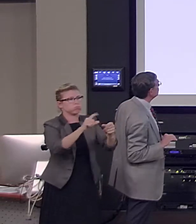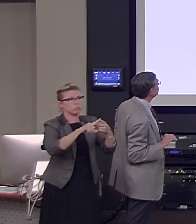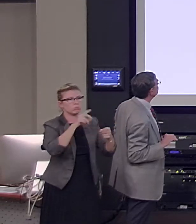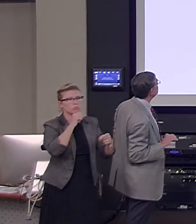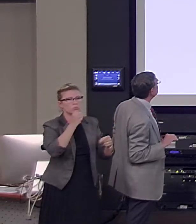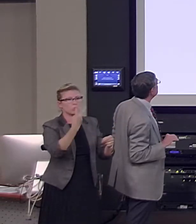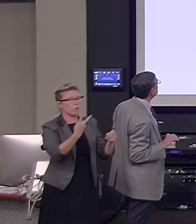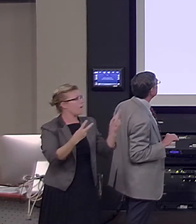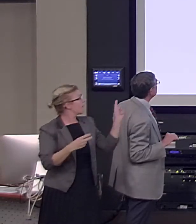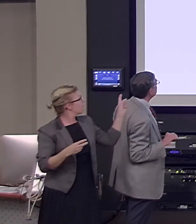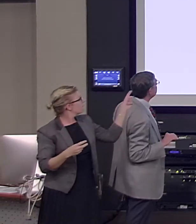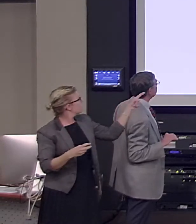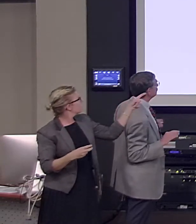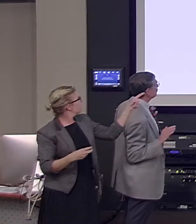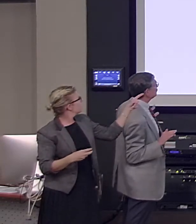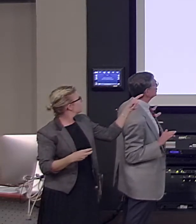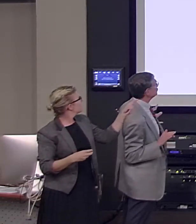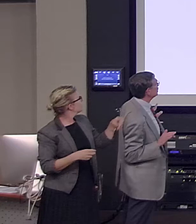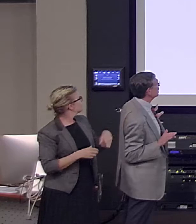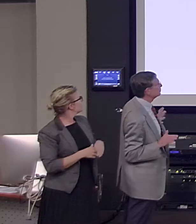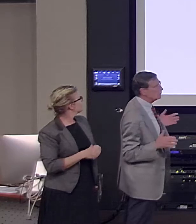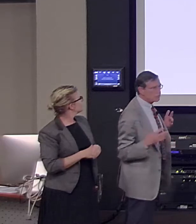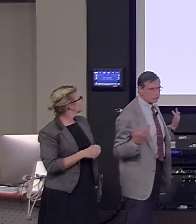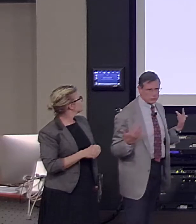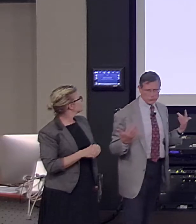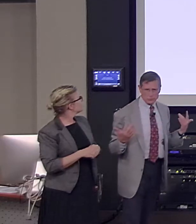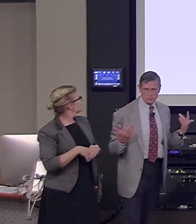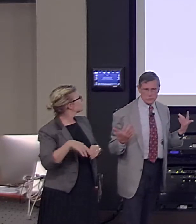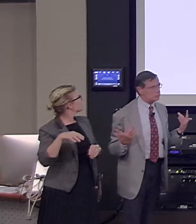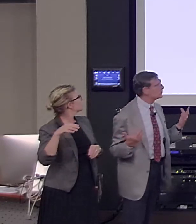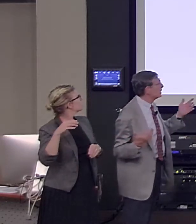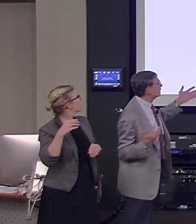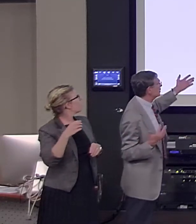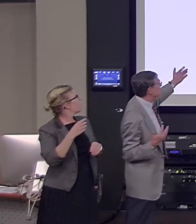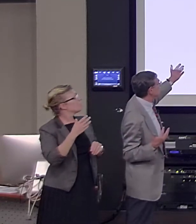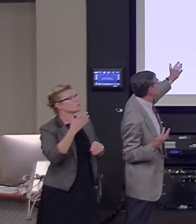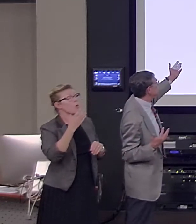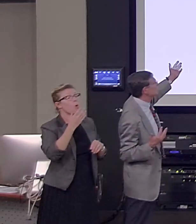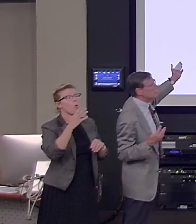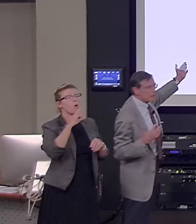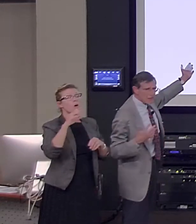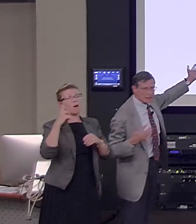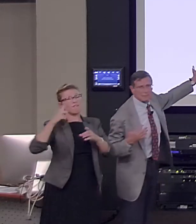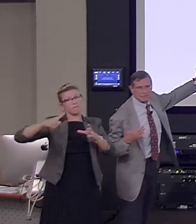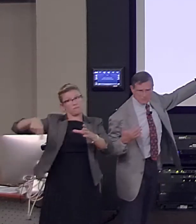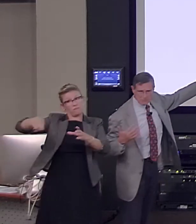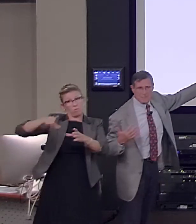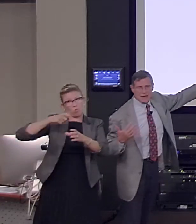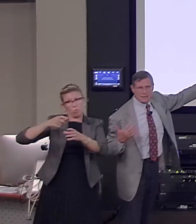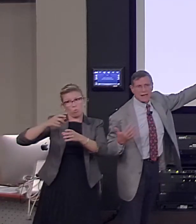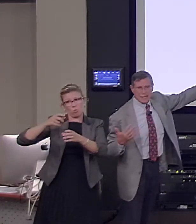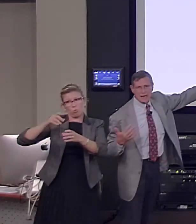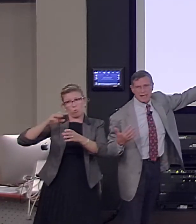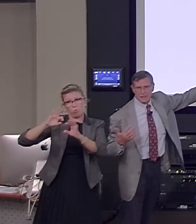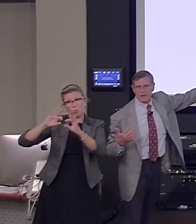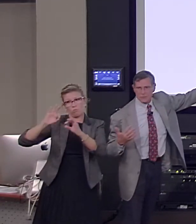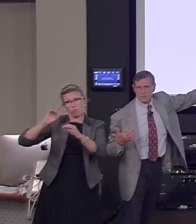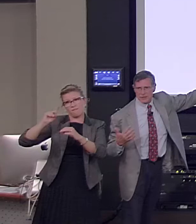And you can see that for the foster care group, there were two groups. There was a group of children that remained high over